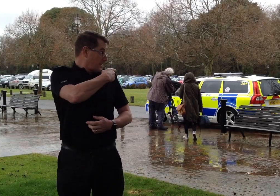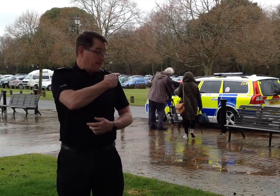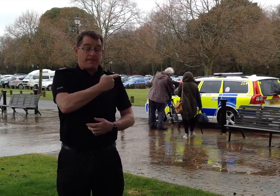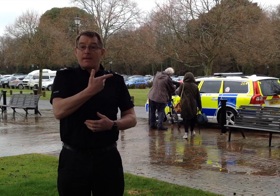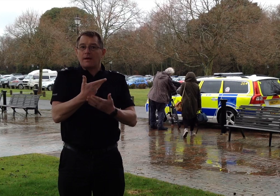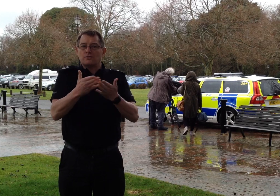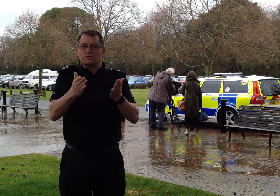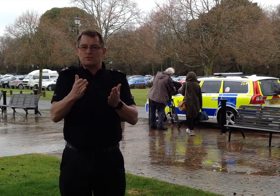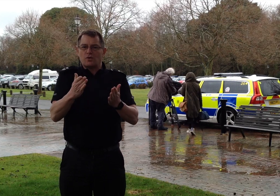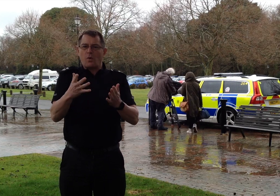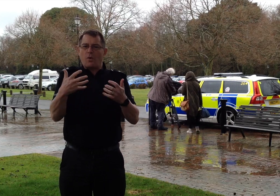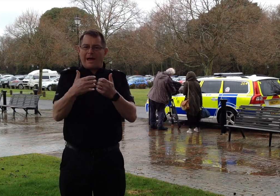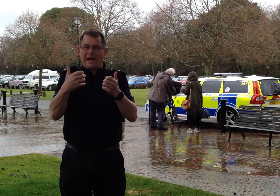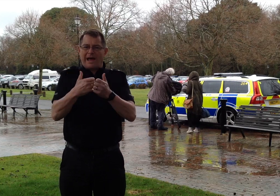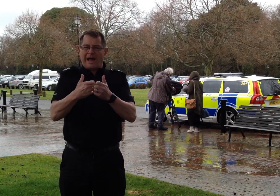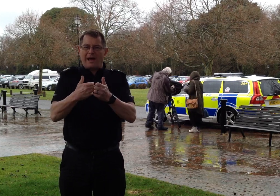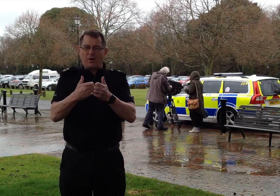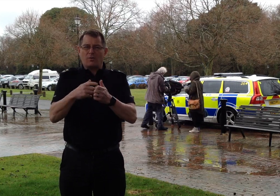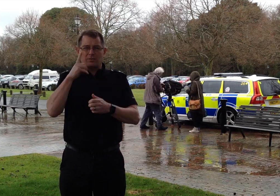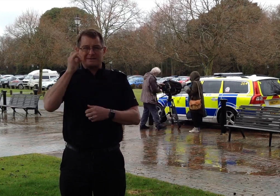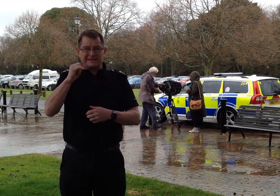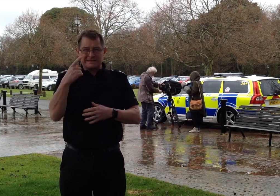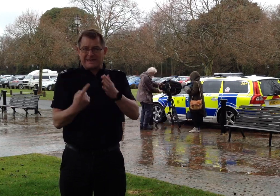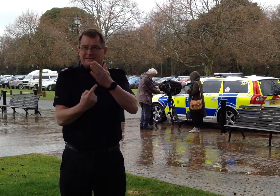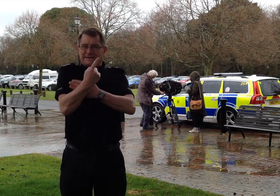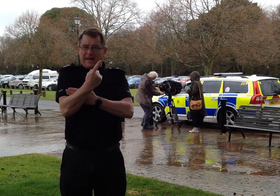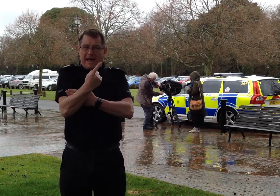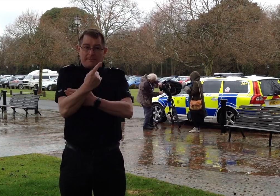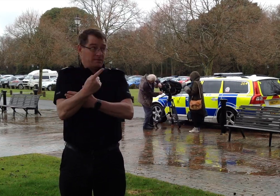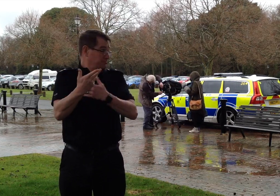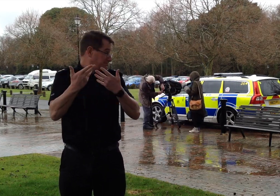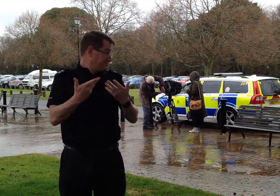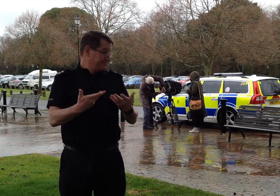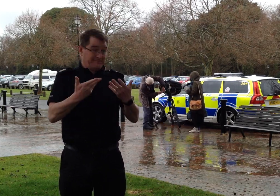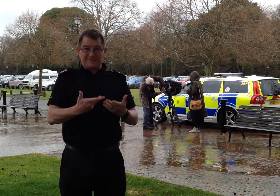Here they're showing how the test is carried out